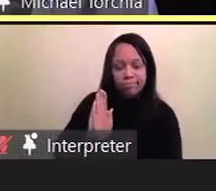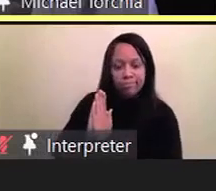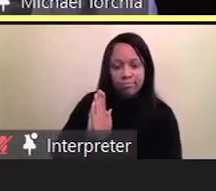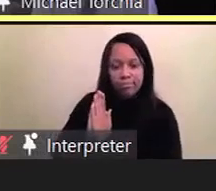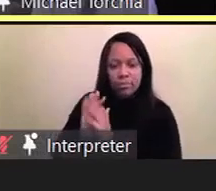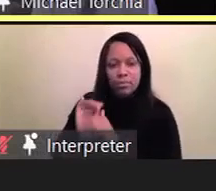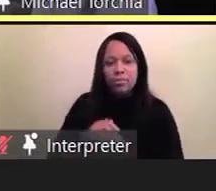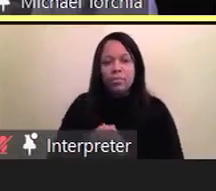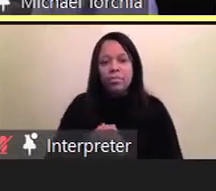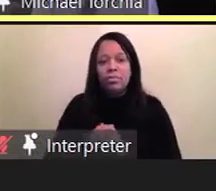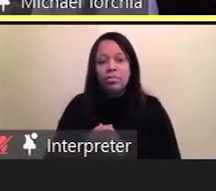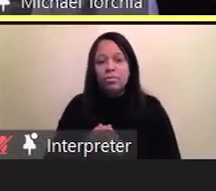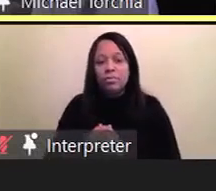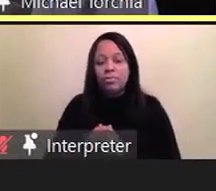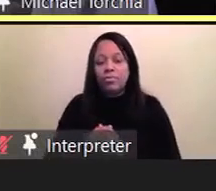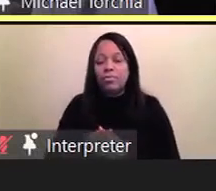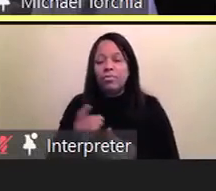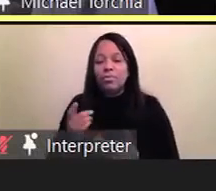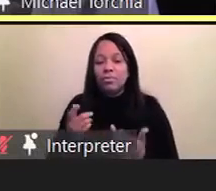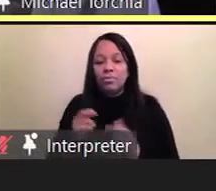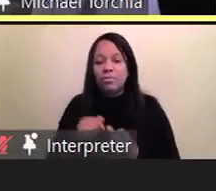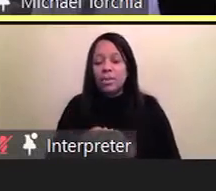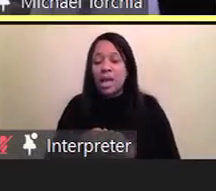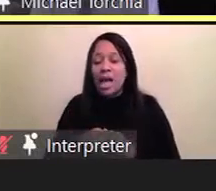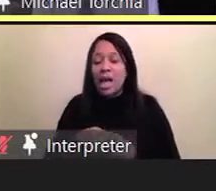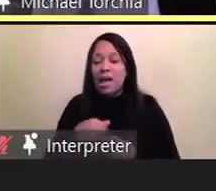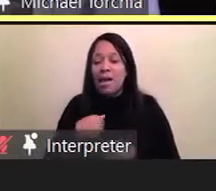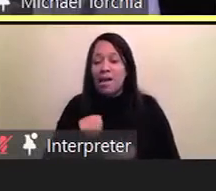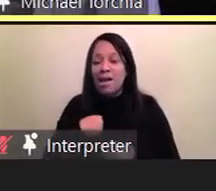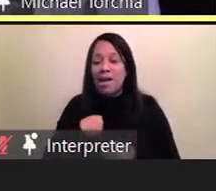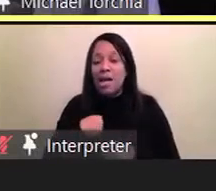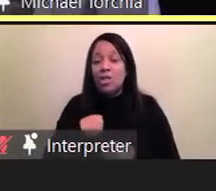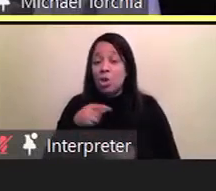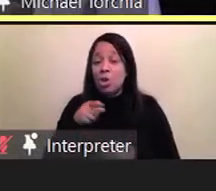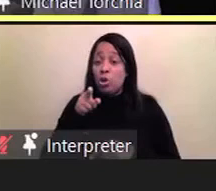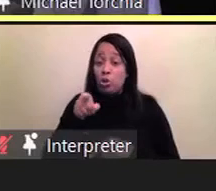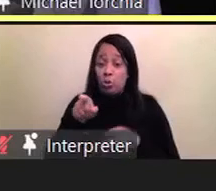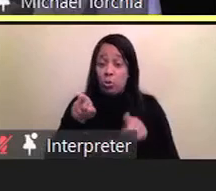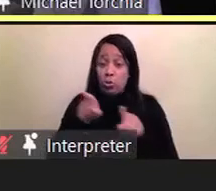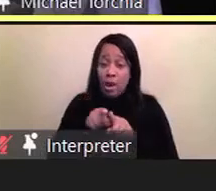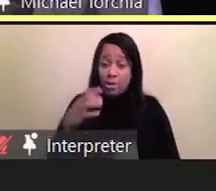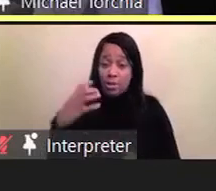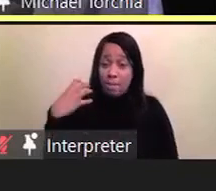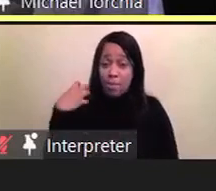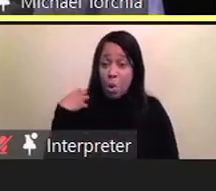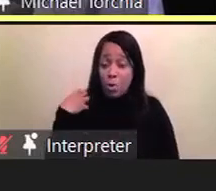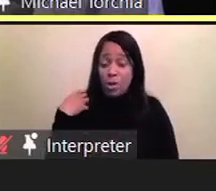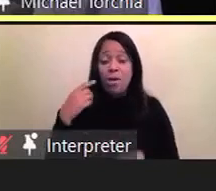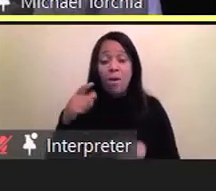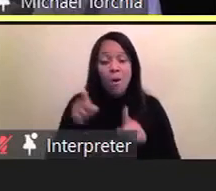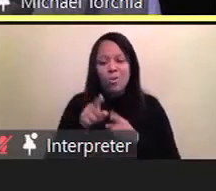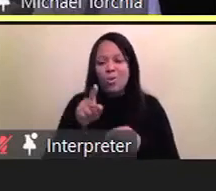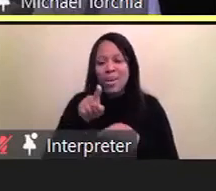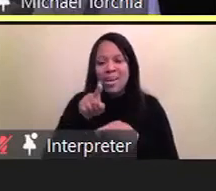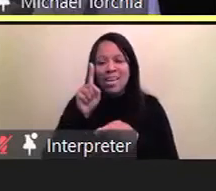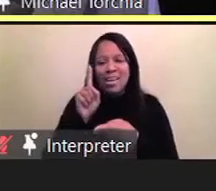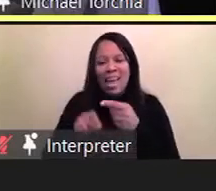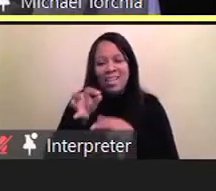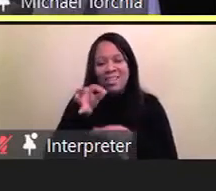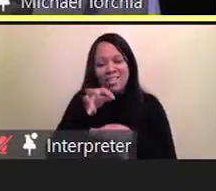And when I say "you," the employer. The employer also cannot substitute their own belief for--